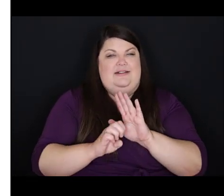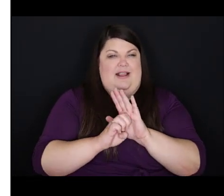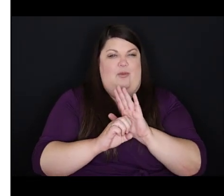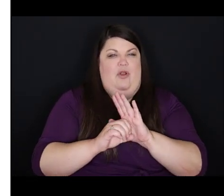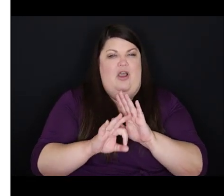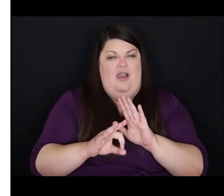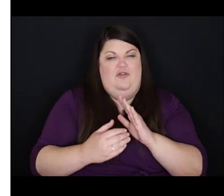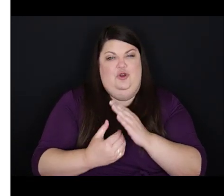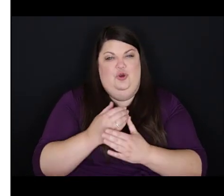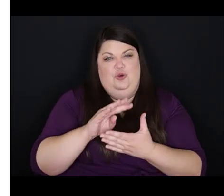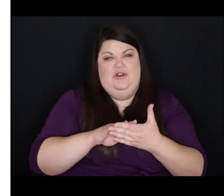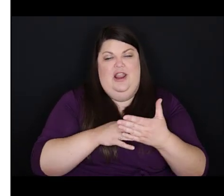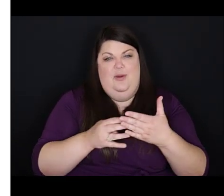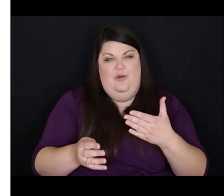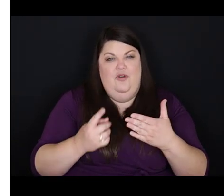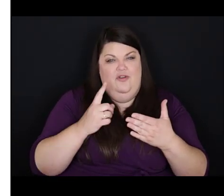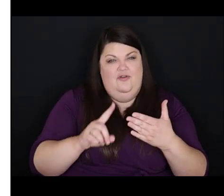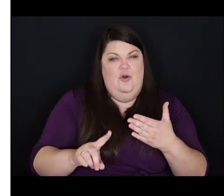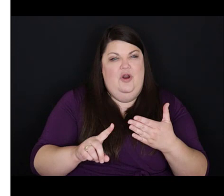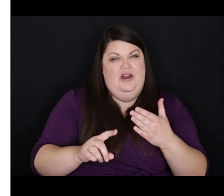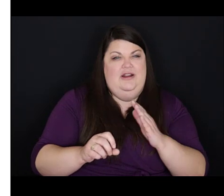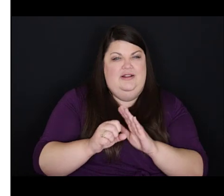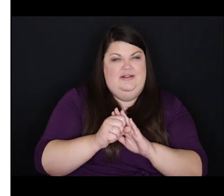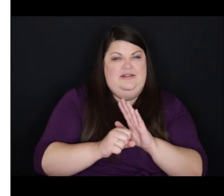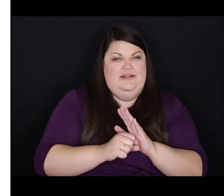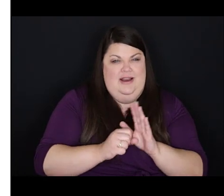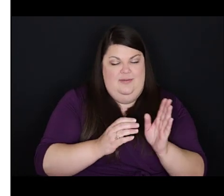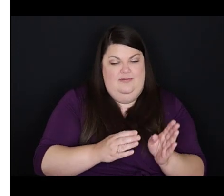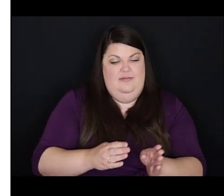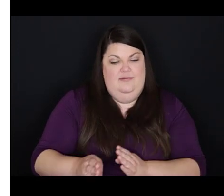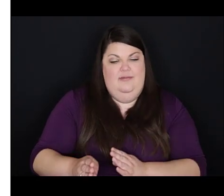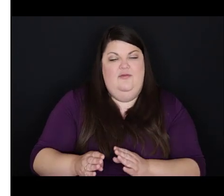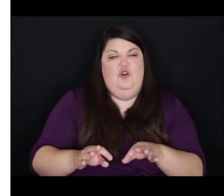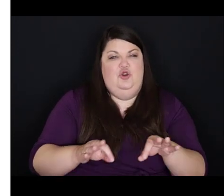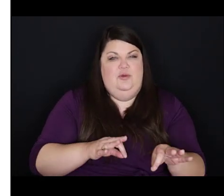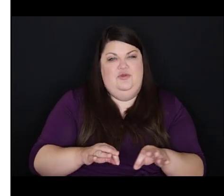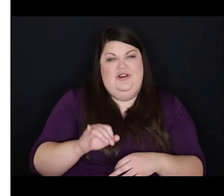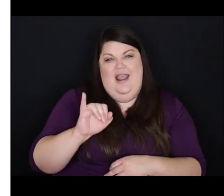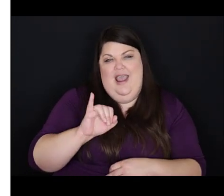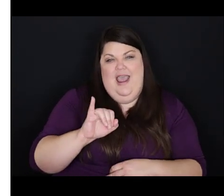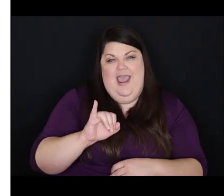VR services portion of the State Plan for Description (i) letters (A) through (C).